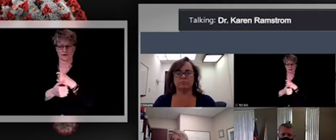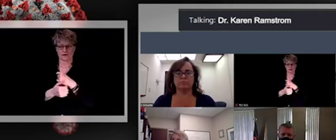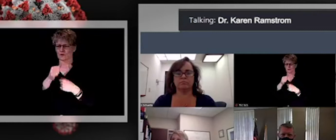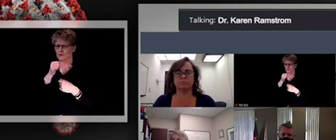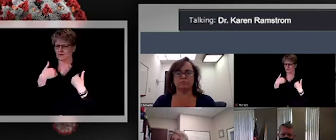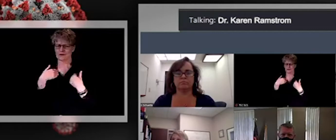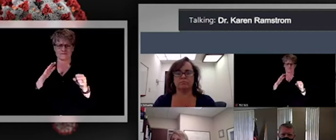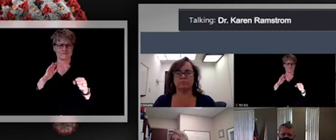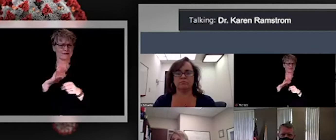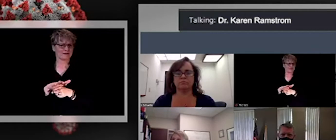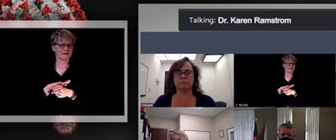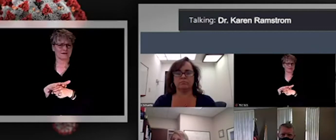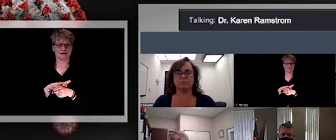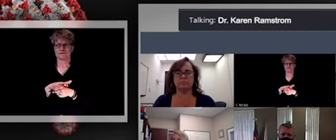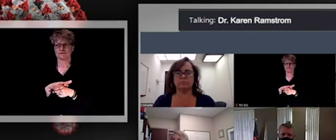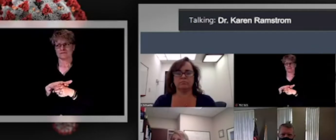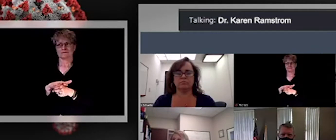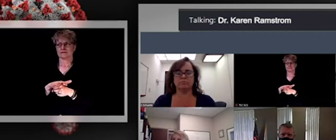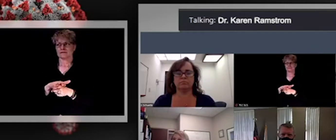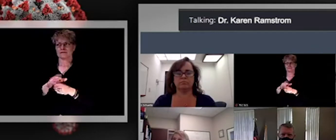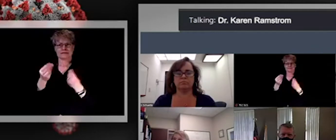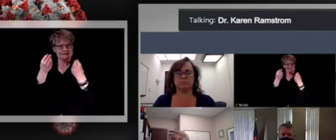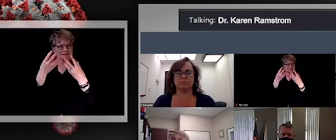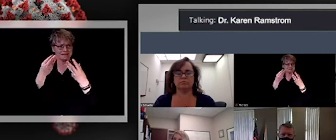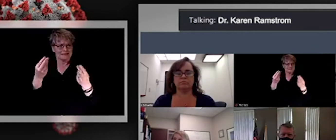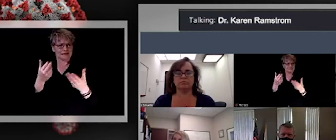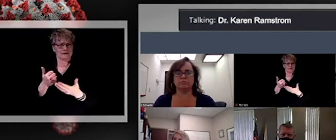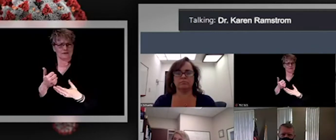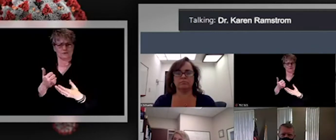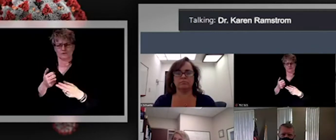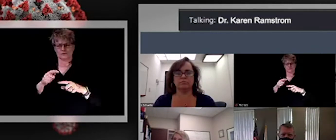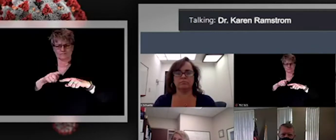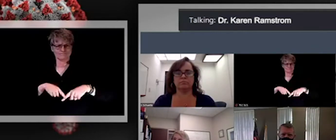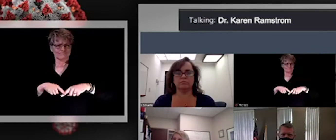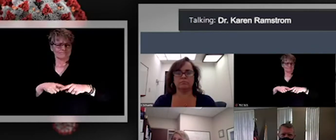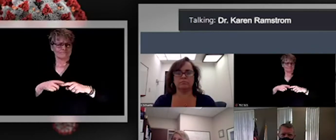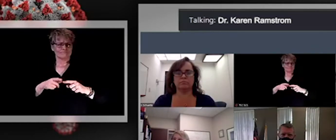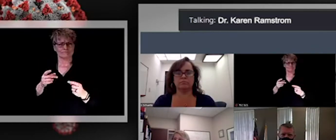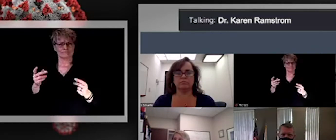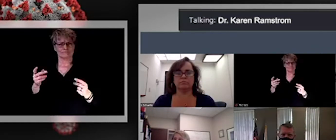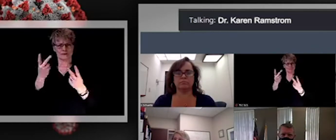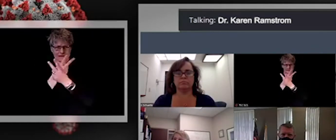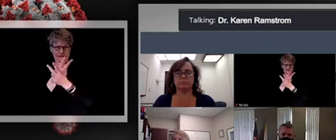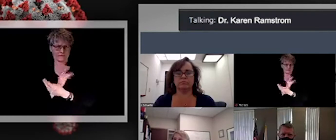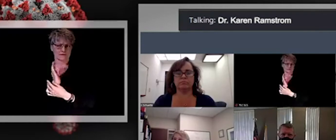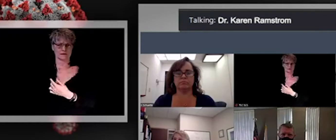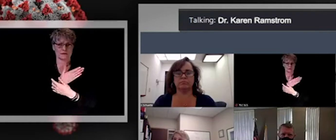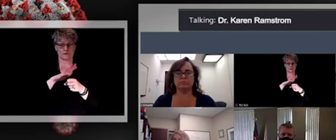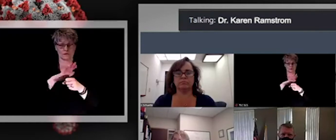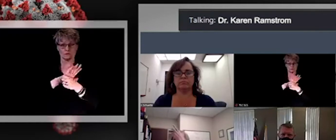our local death rate. However, this has been calculated at the national level, and as I've